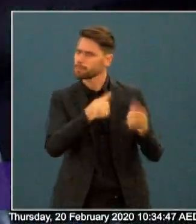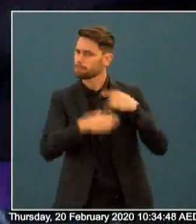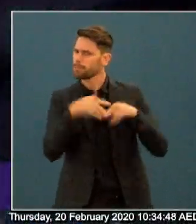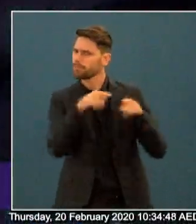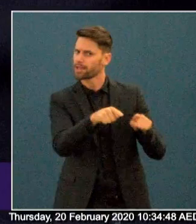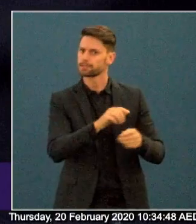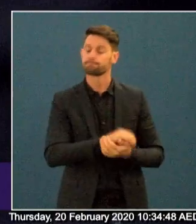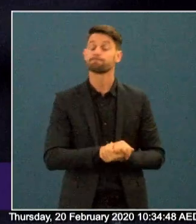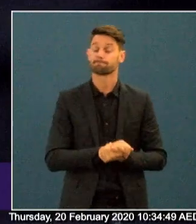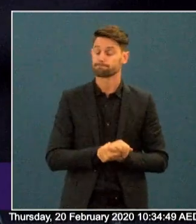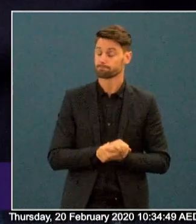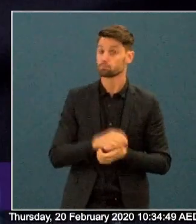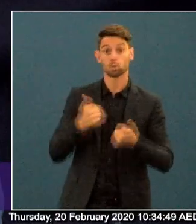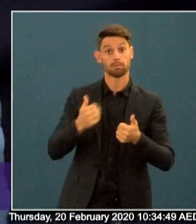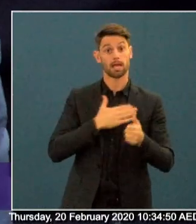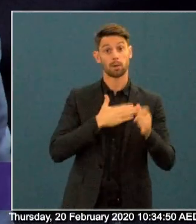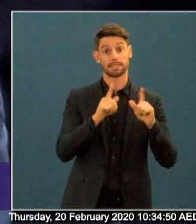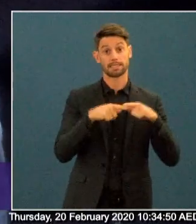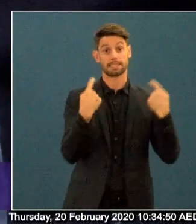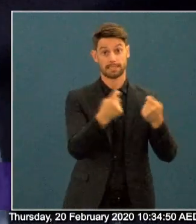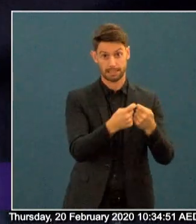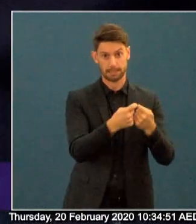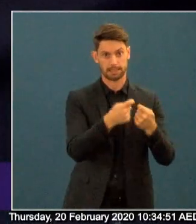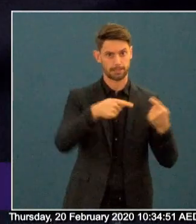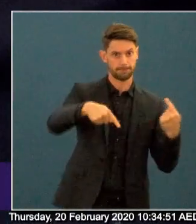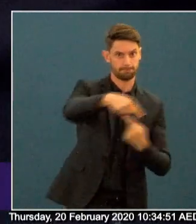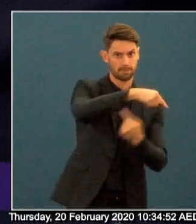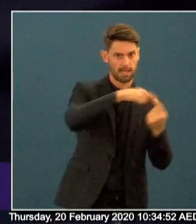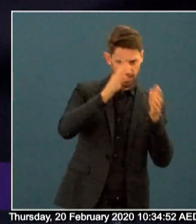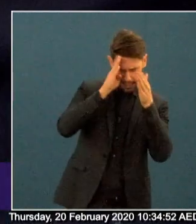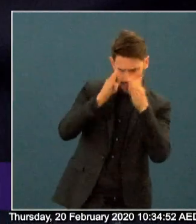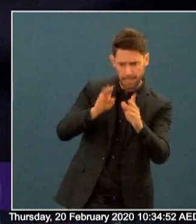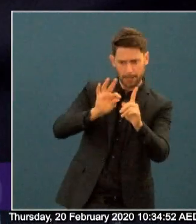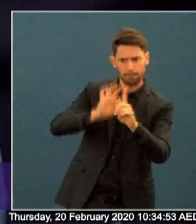Our team functions to, essentially, improve health policy practice and